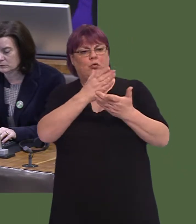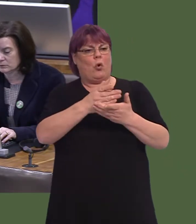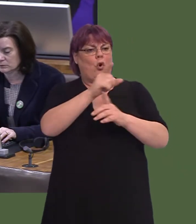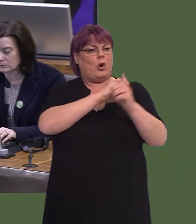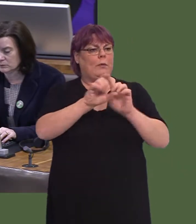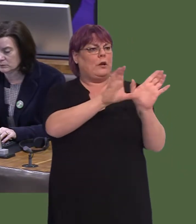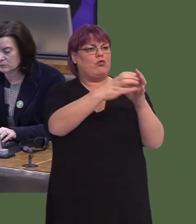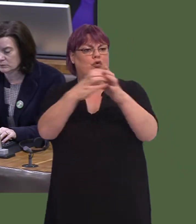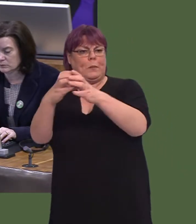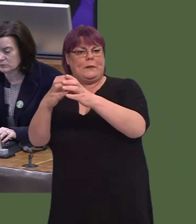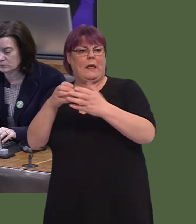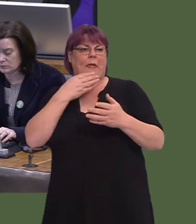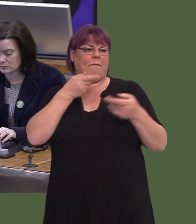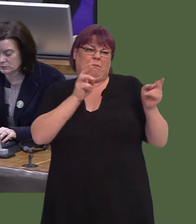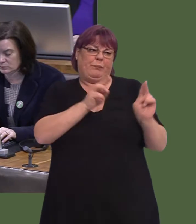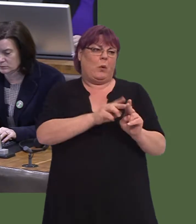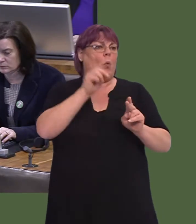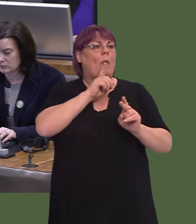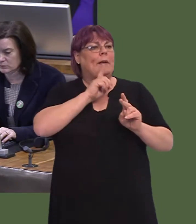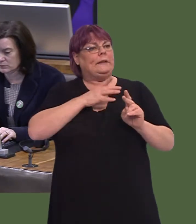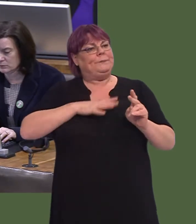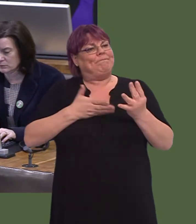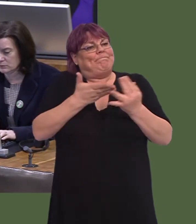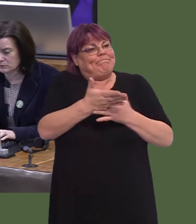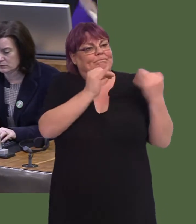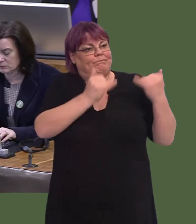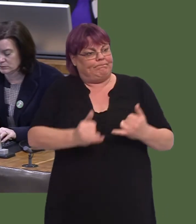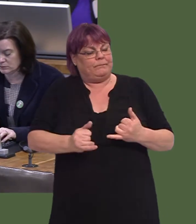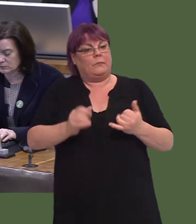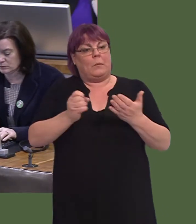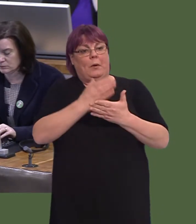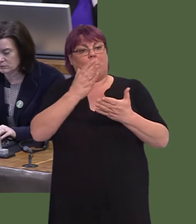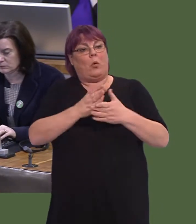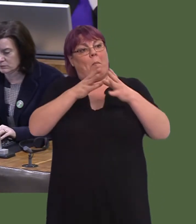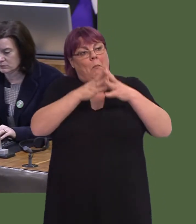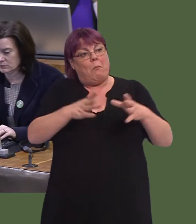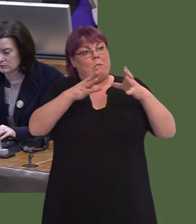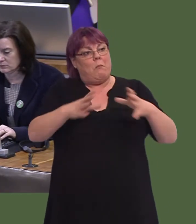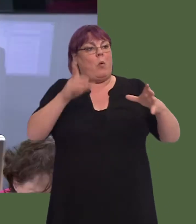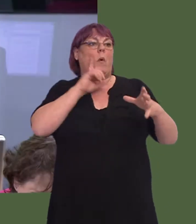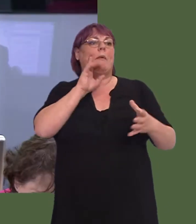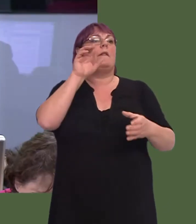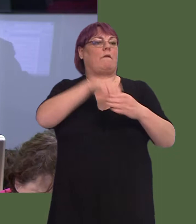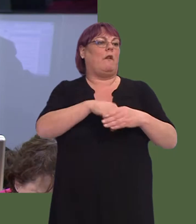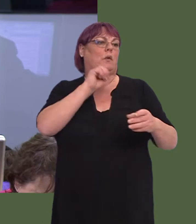have inherently low take-up of screeningóto ensure that that take-up improves in the future.